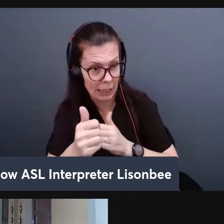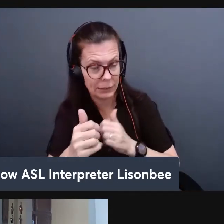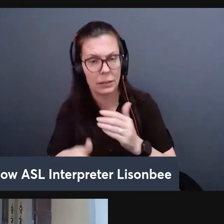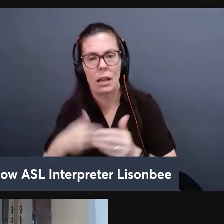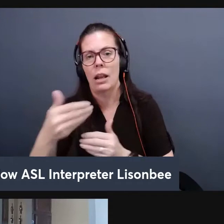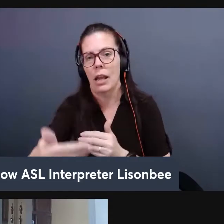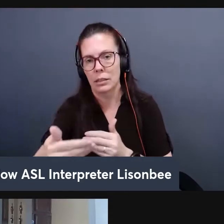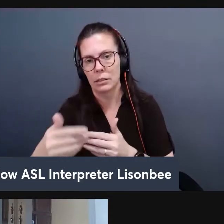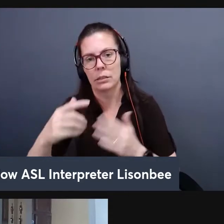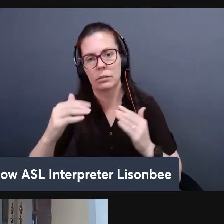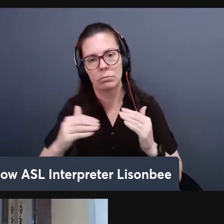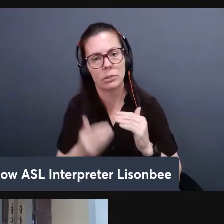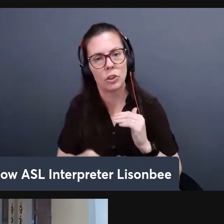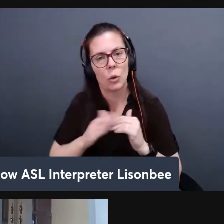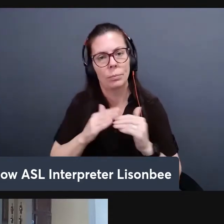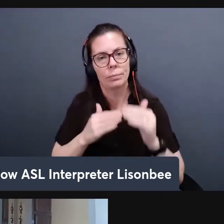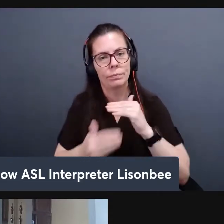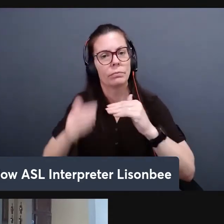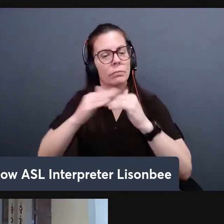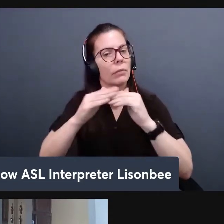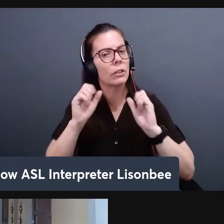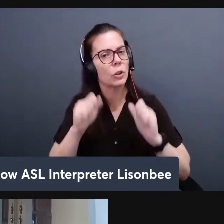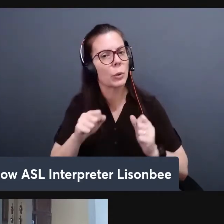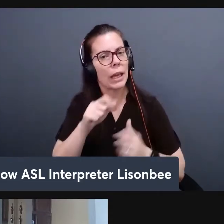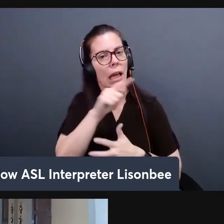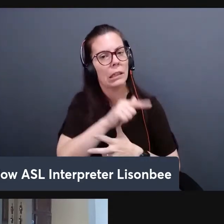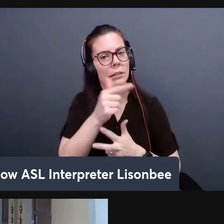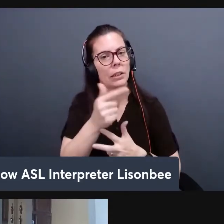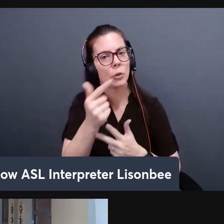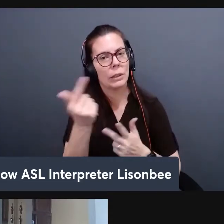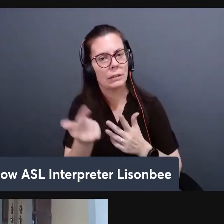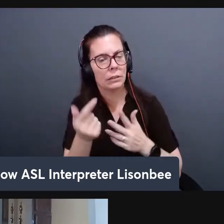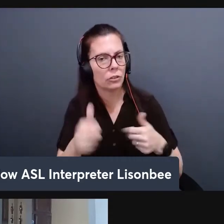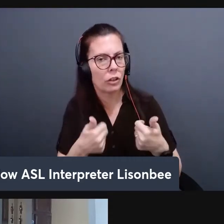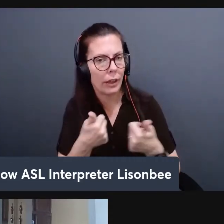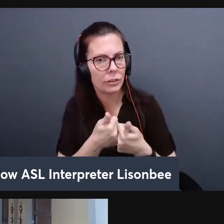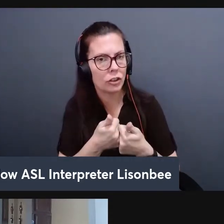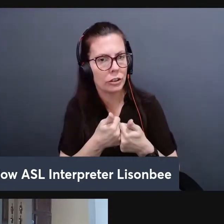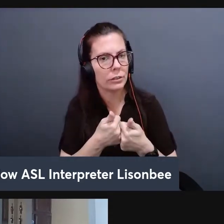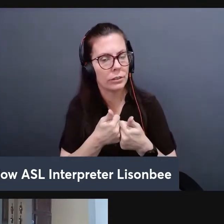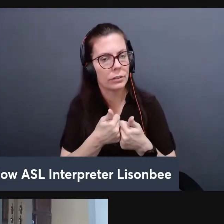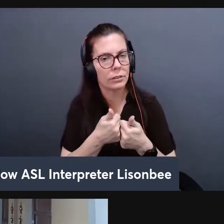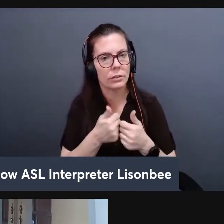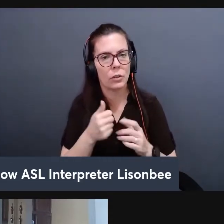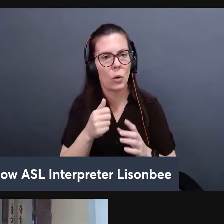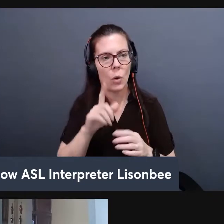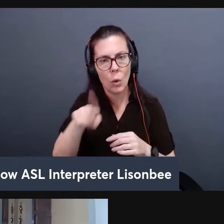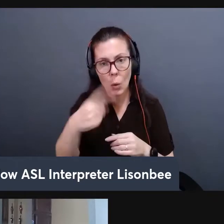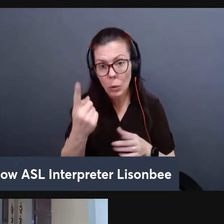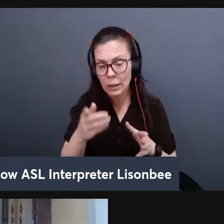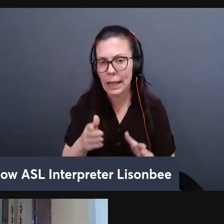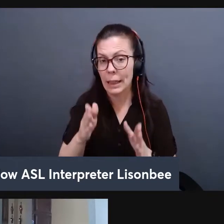And you're able to basically sequence these challenges, or stack them and only allow your user